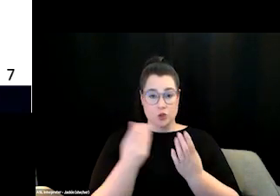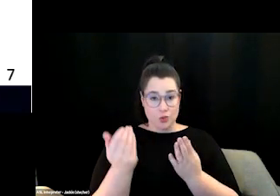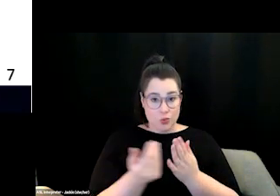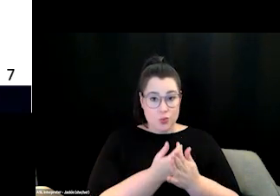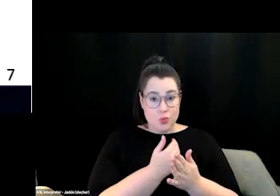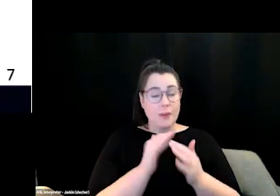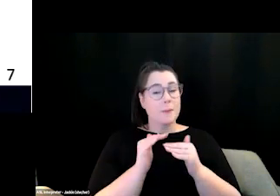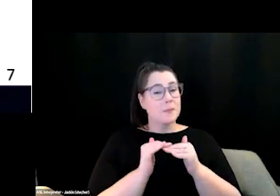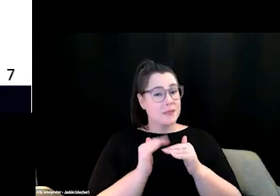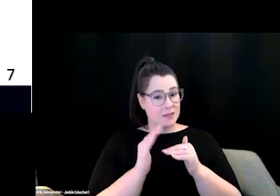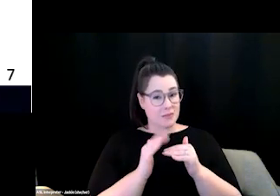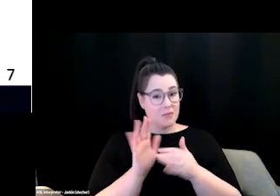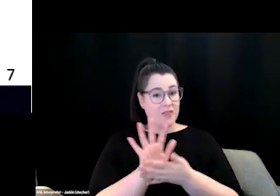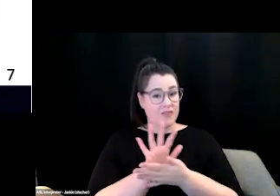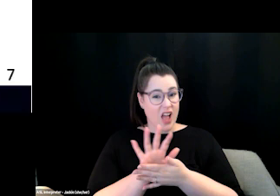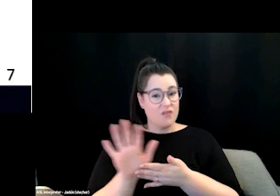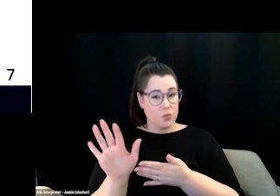but I even say be conservative, as soon as possible,